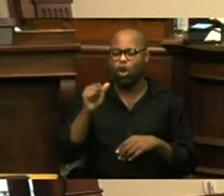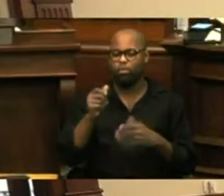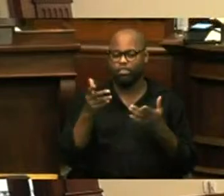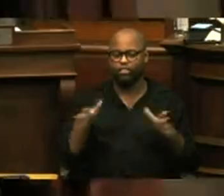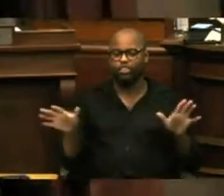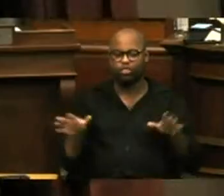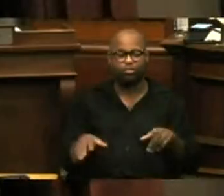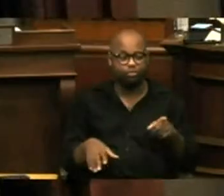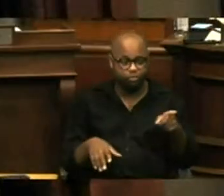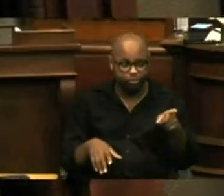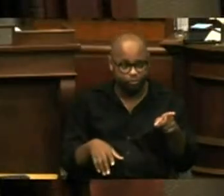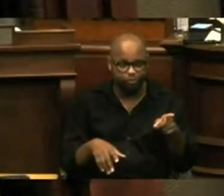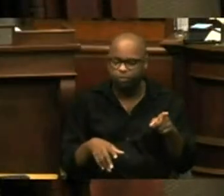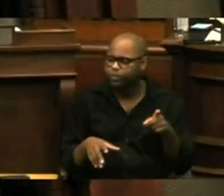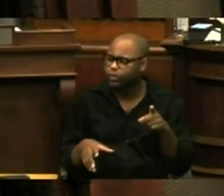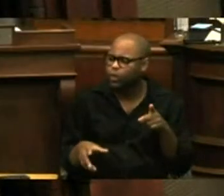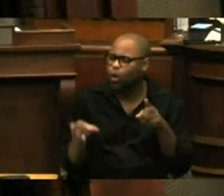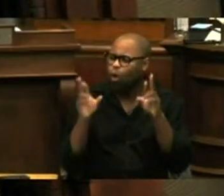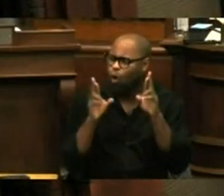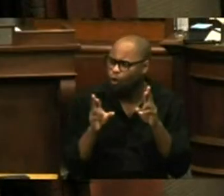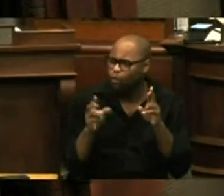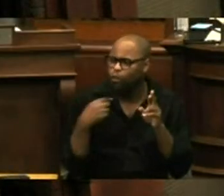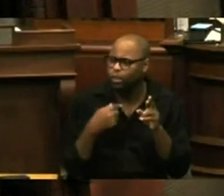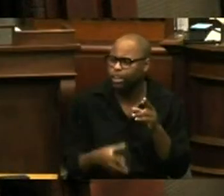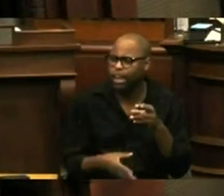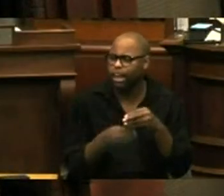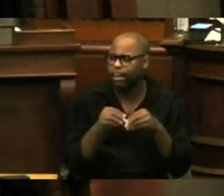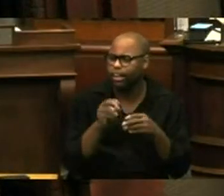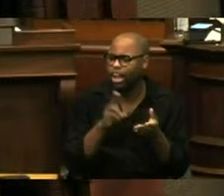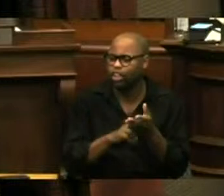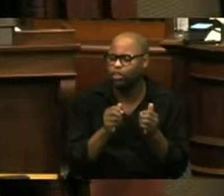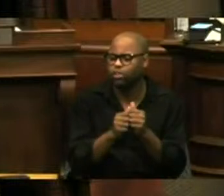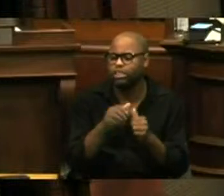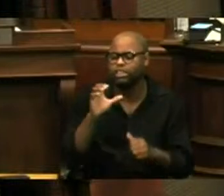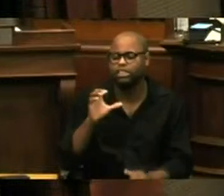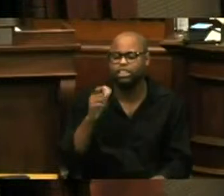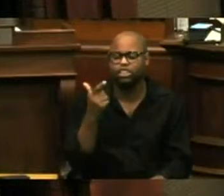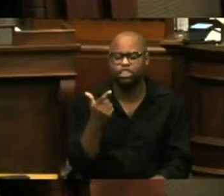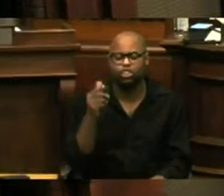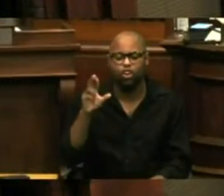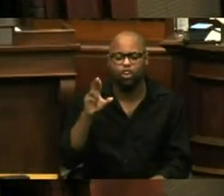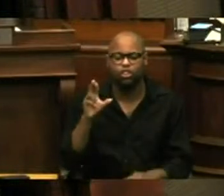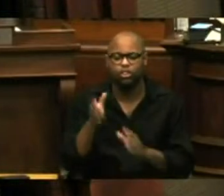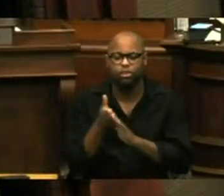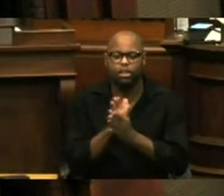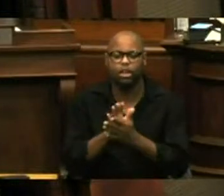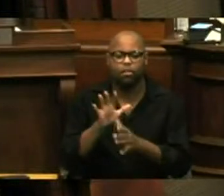supported and continues beyond Arpa. And I would hope that we